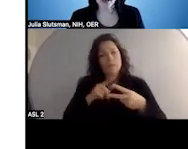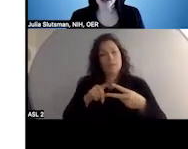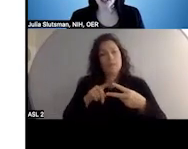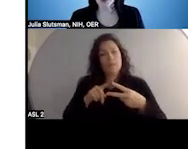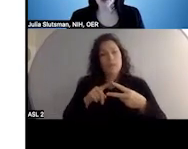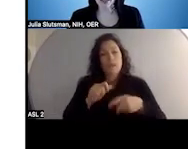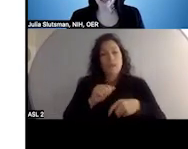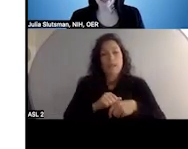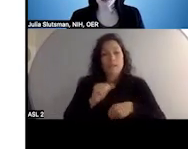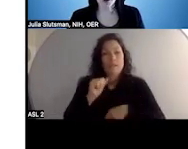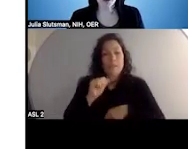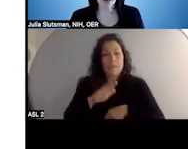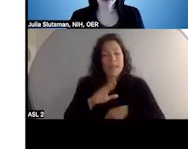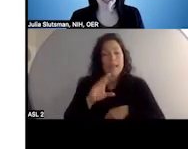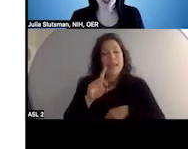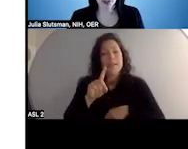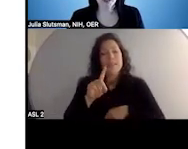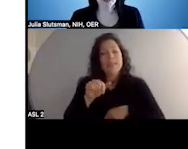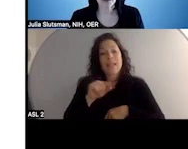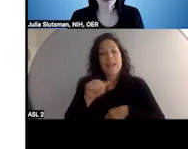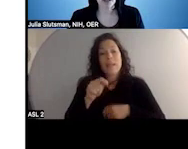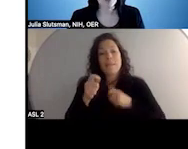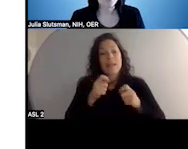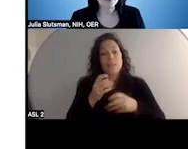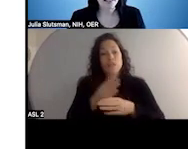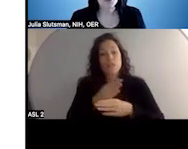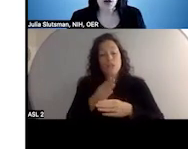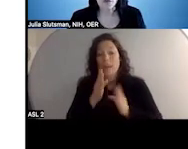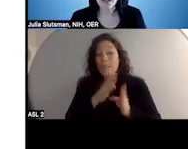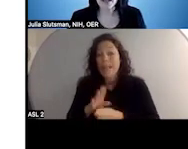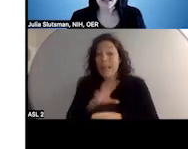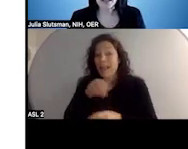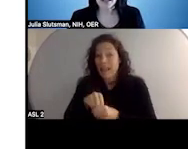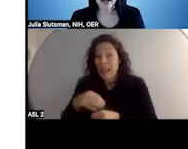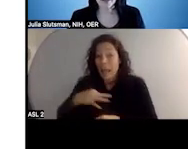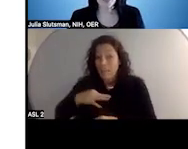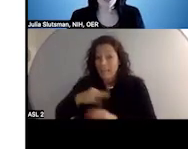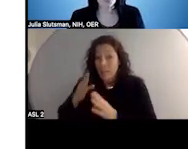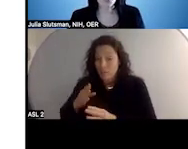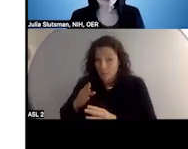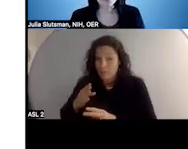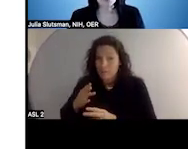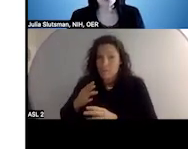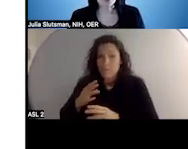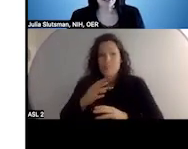and Sharing Plan as part of their application. The second requirement is that awardees comply